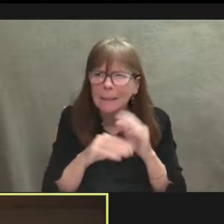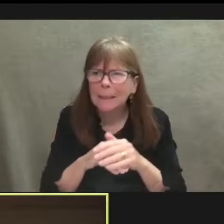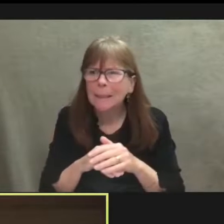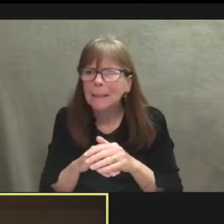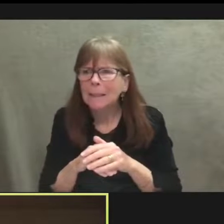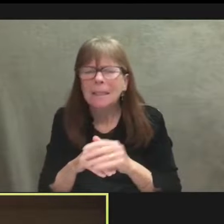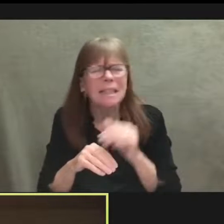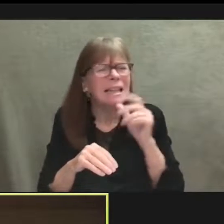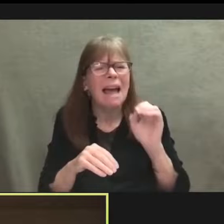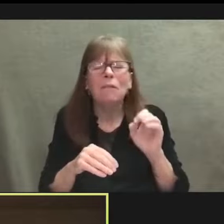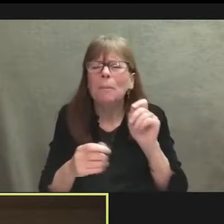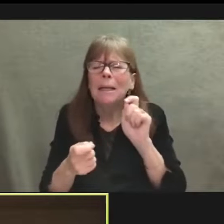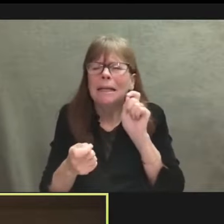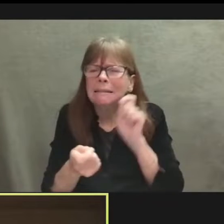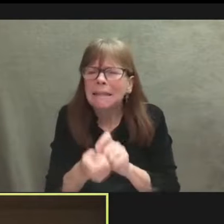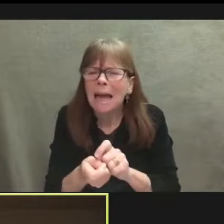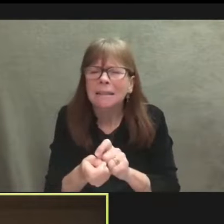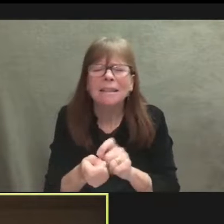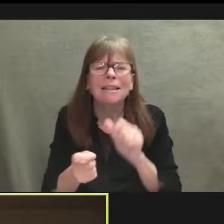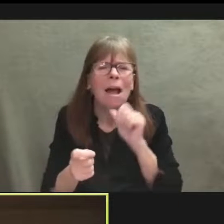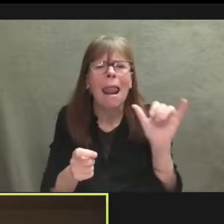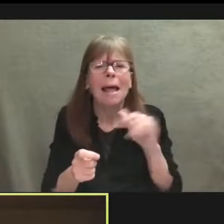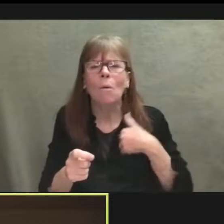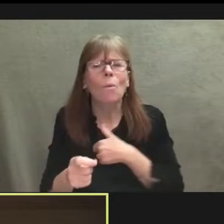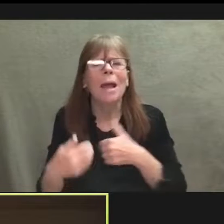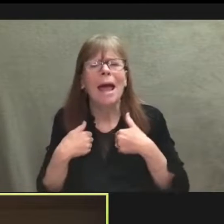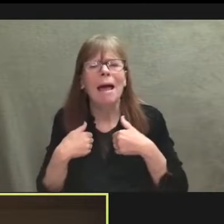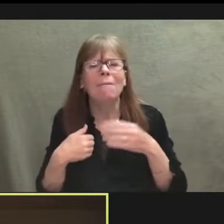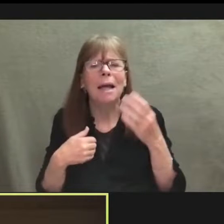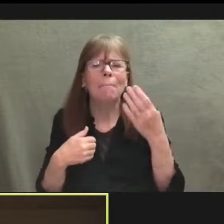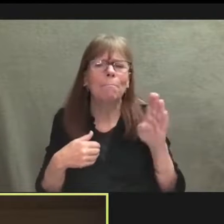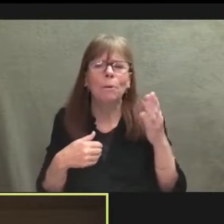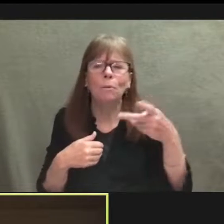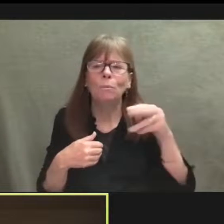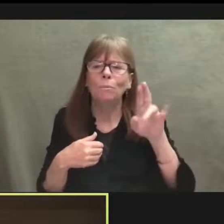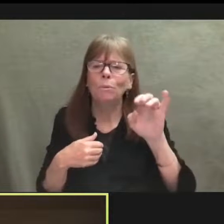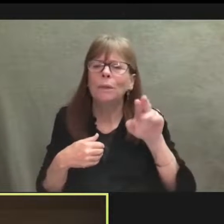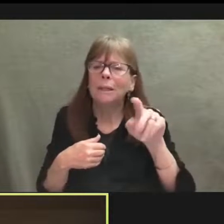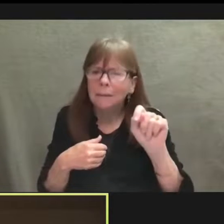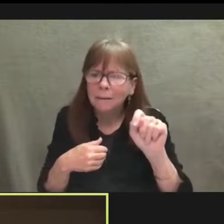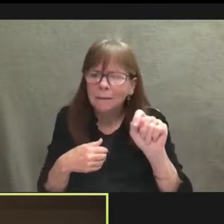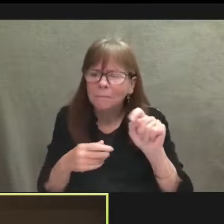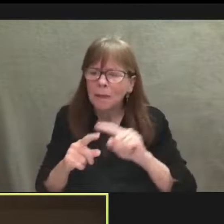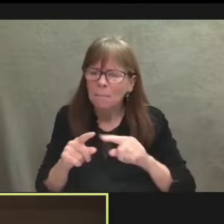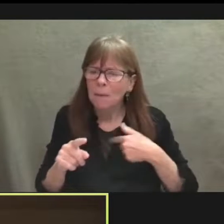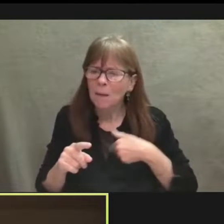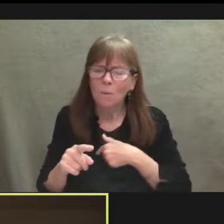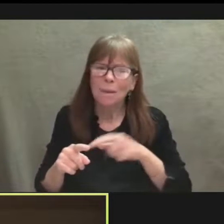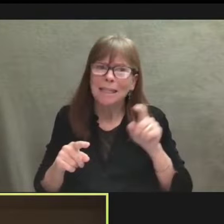blueprint, but I think with the knowledge that the world we are living in now,